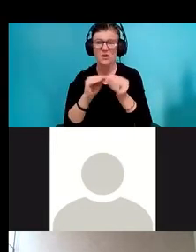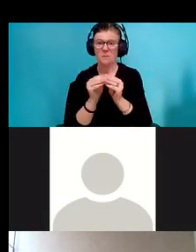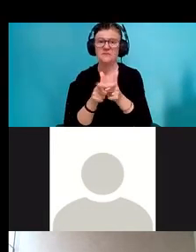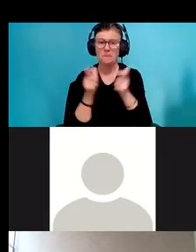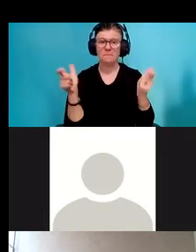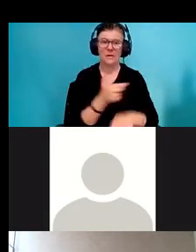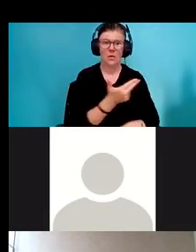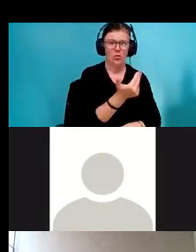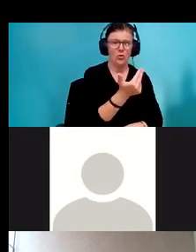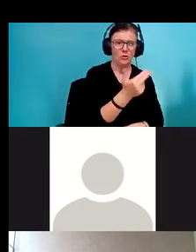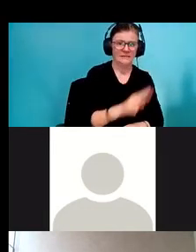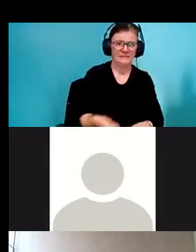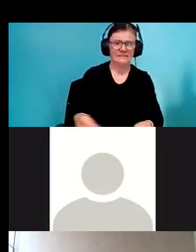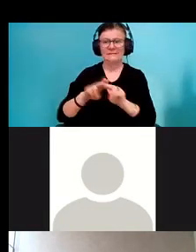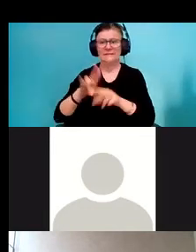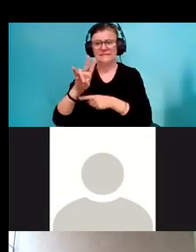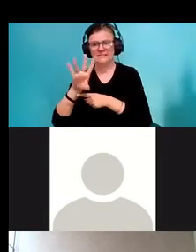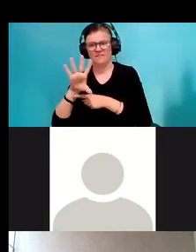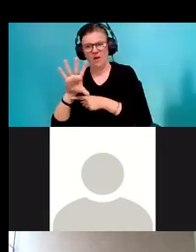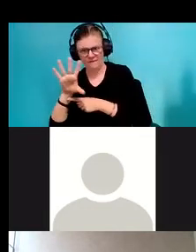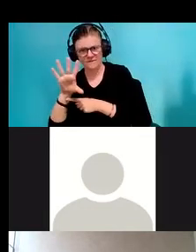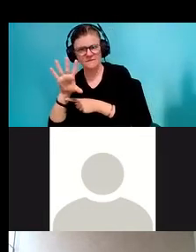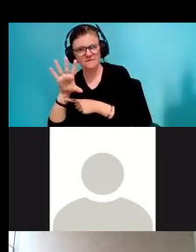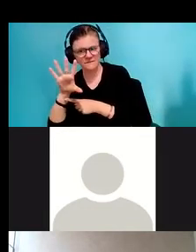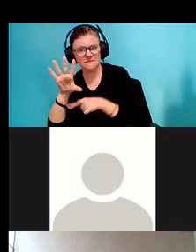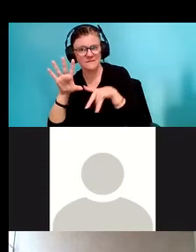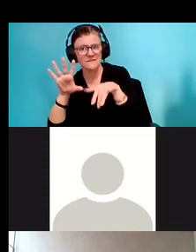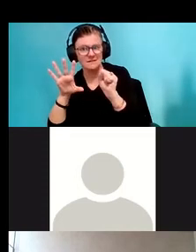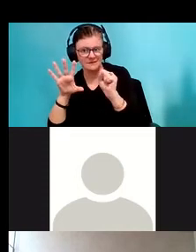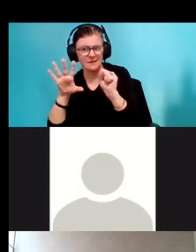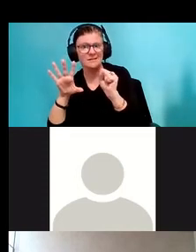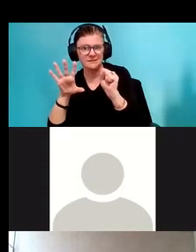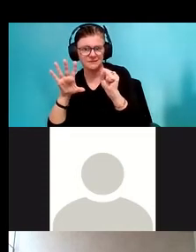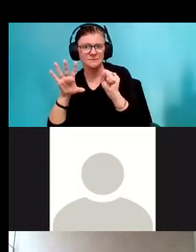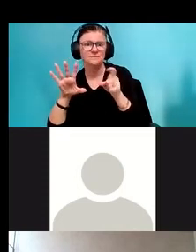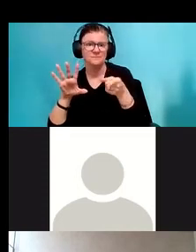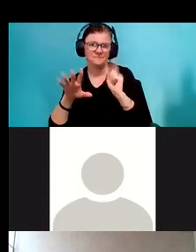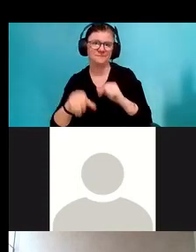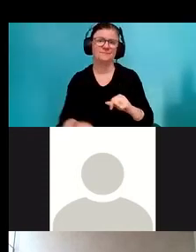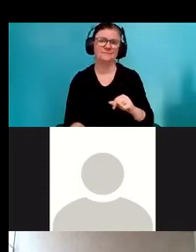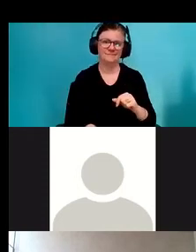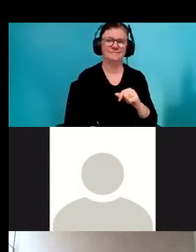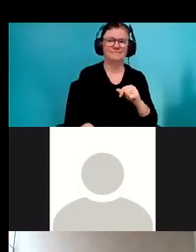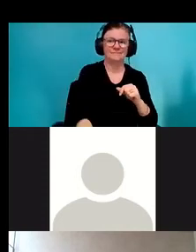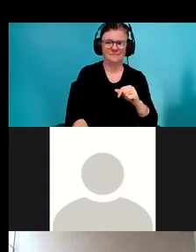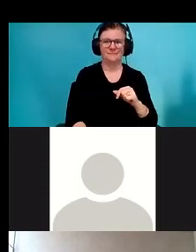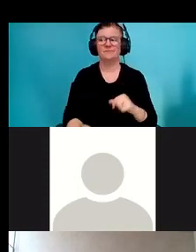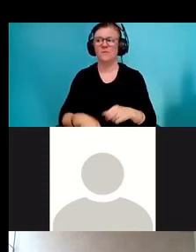"This grantee tied an increase in prevention and safety programs not only back to the funding,